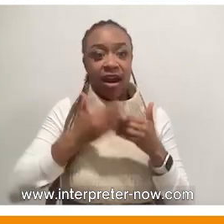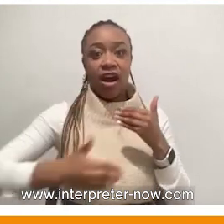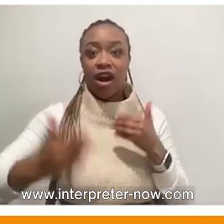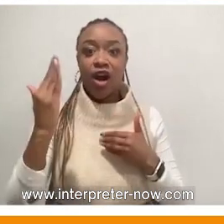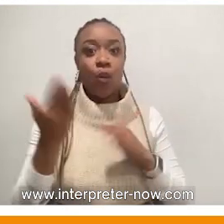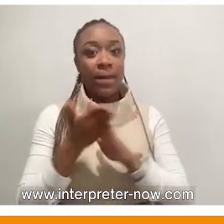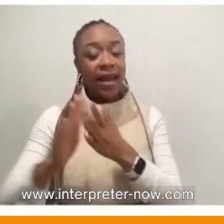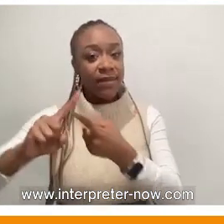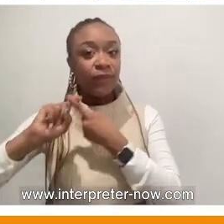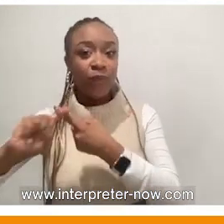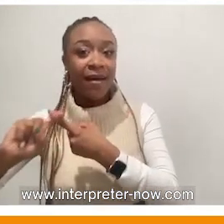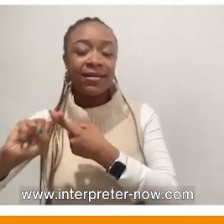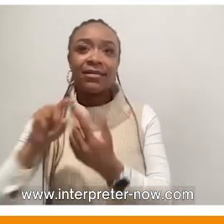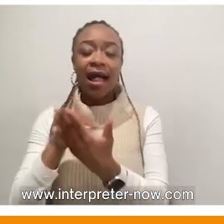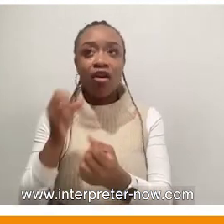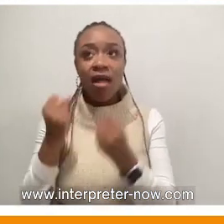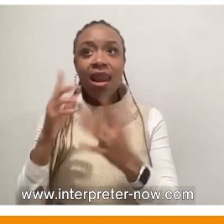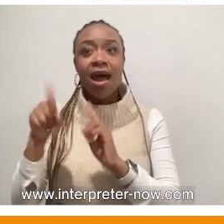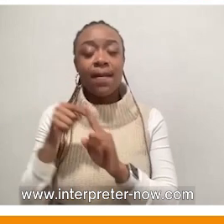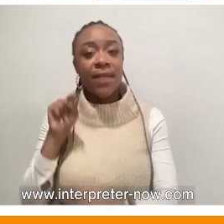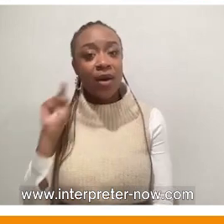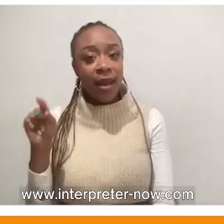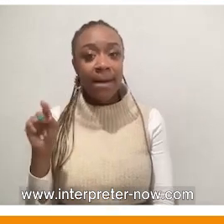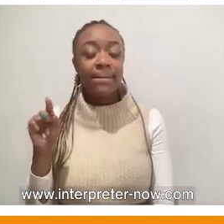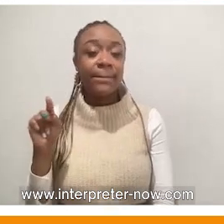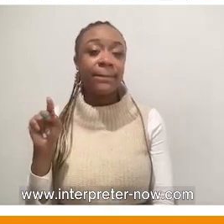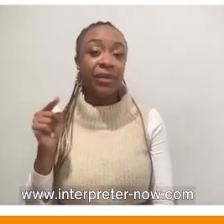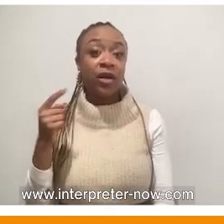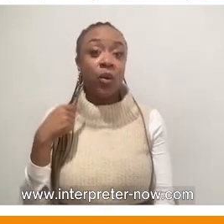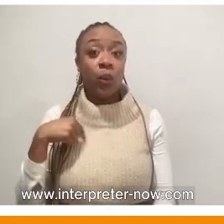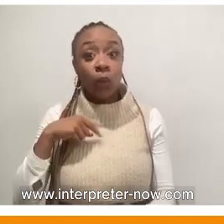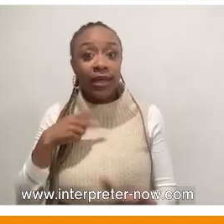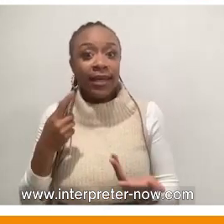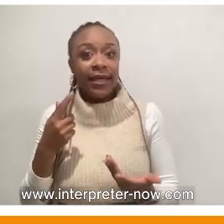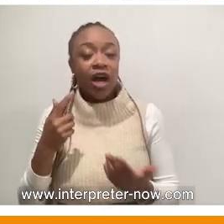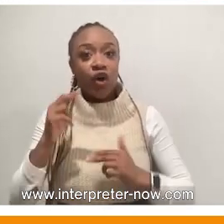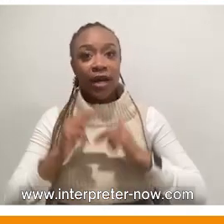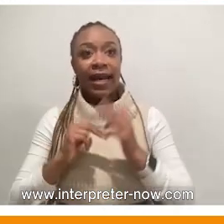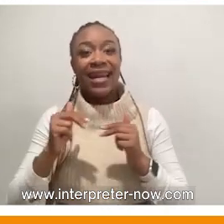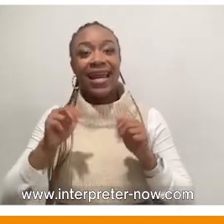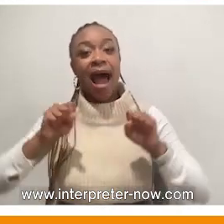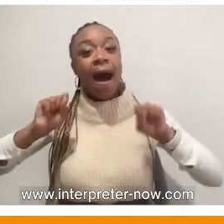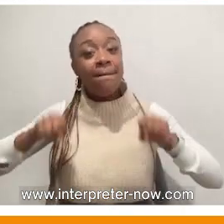Then from there, we became friends, I learned a lot about him, and we even created an ability